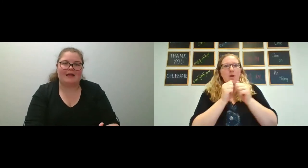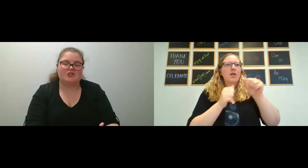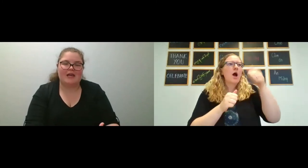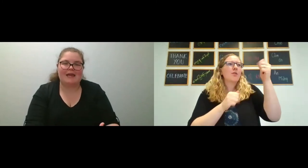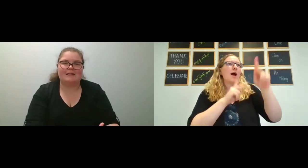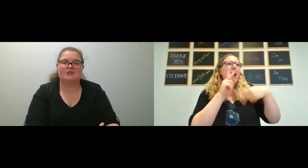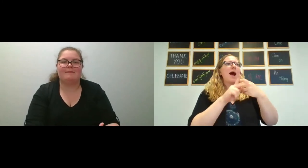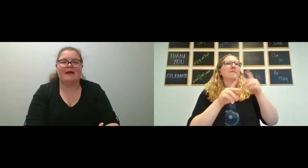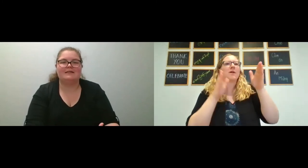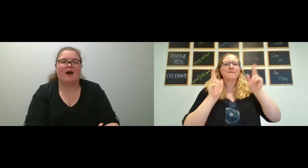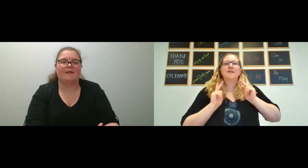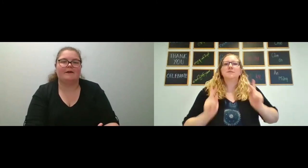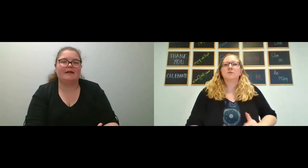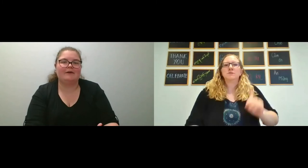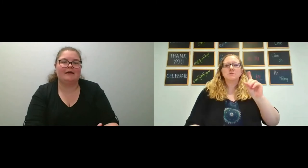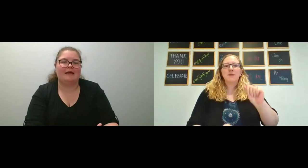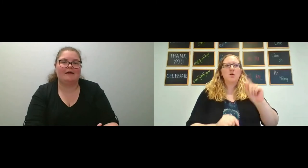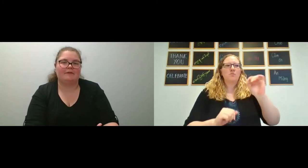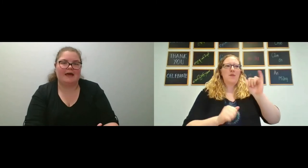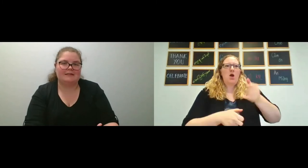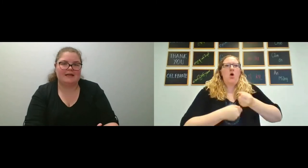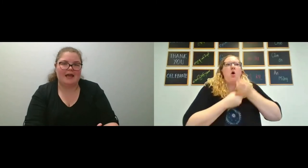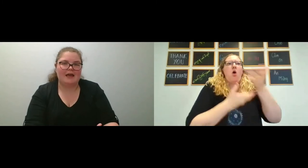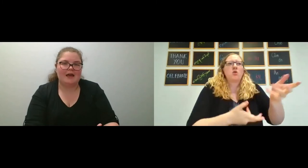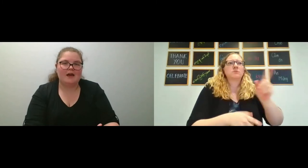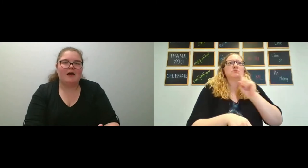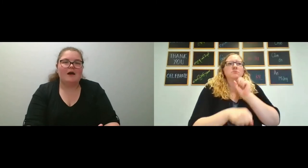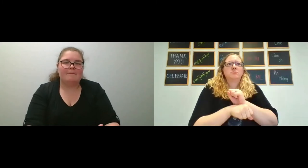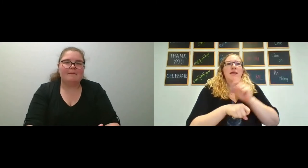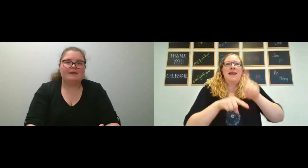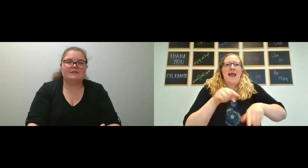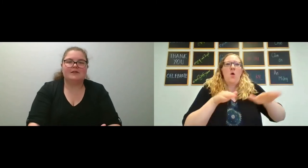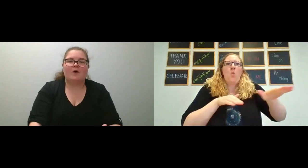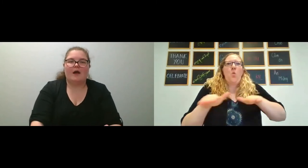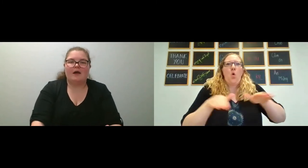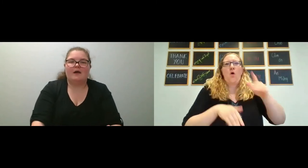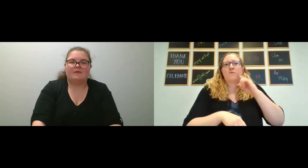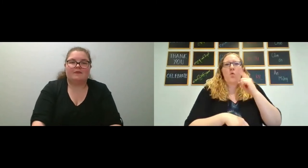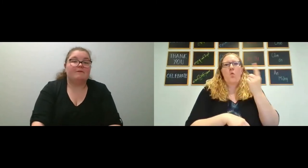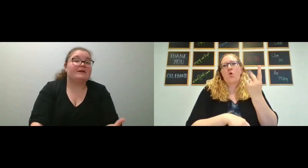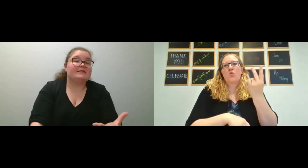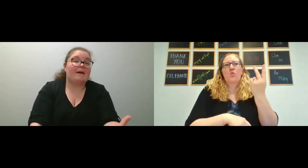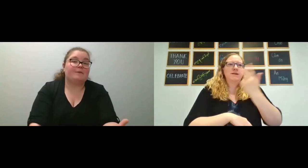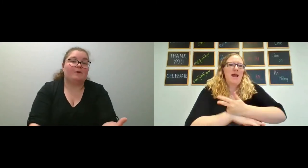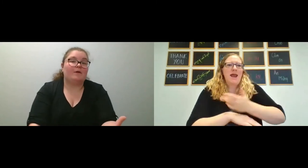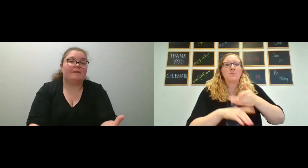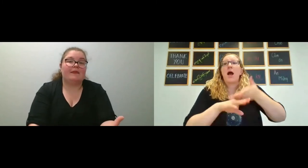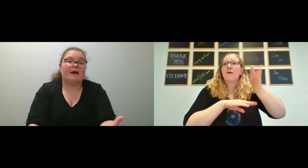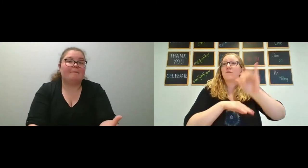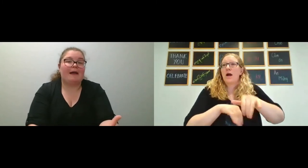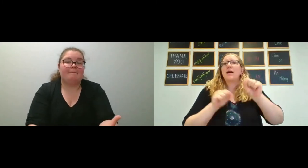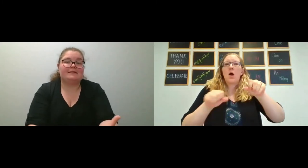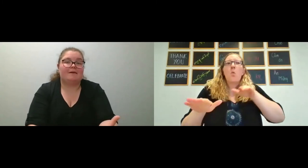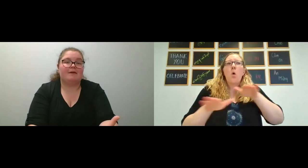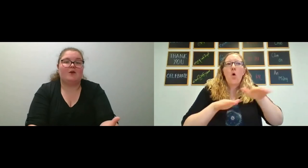and change depending on their hearing level that day. So for example, there might be somebody